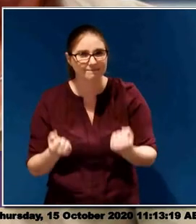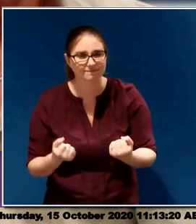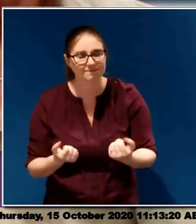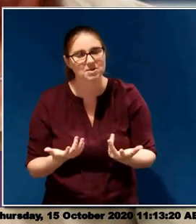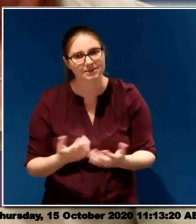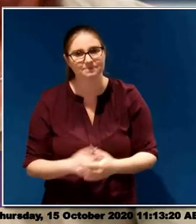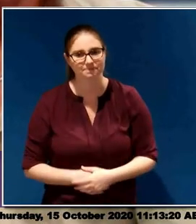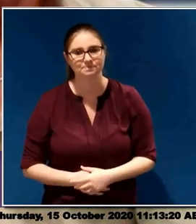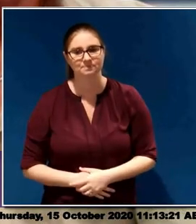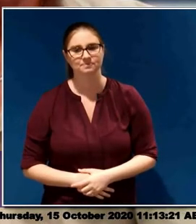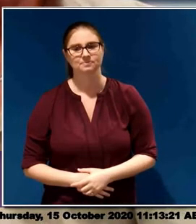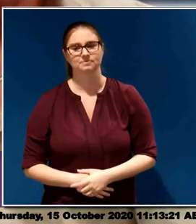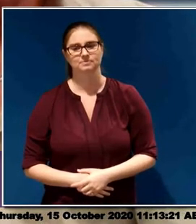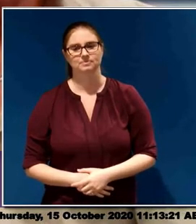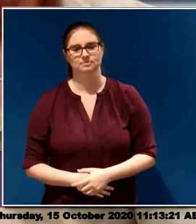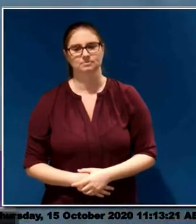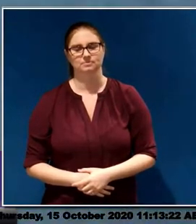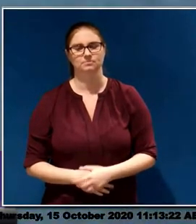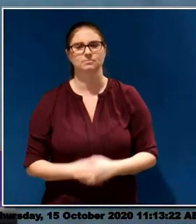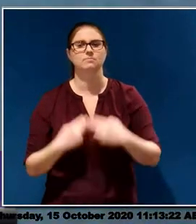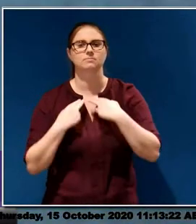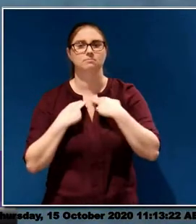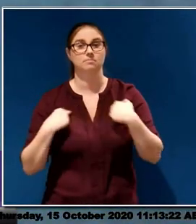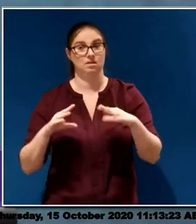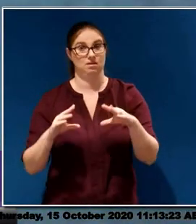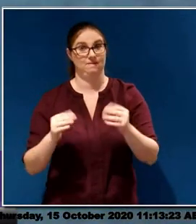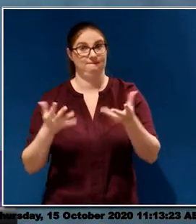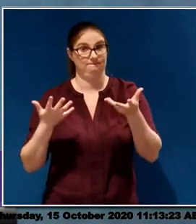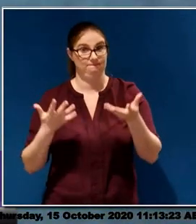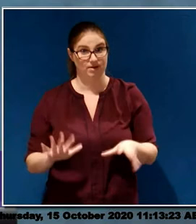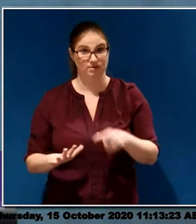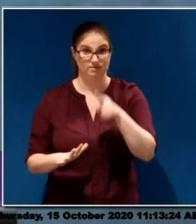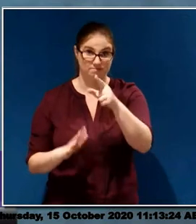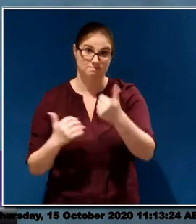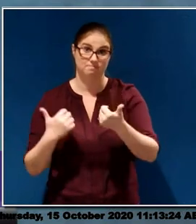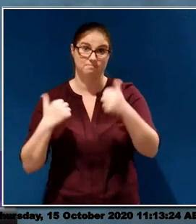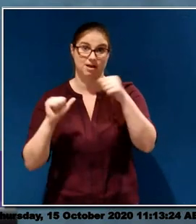Alex, after that, you managed to get Jack enrolled in Flexi, tell us about that?